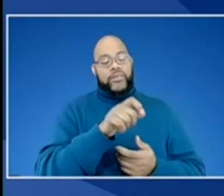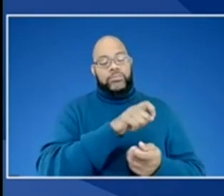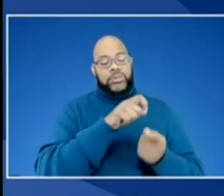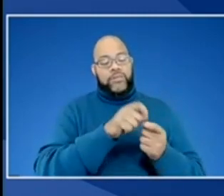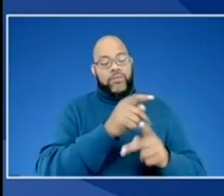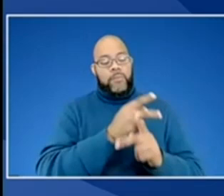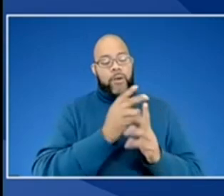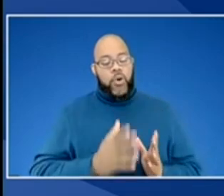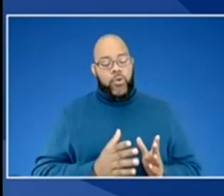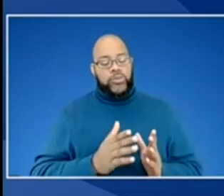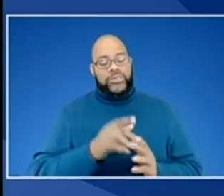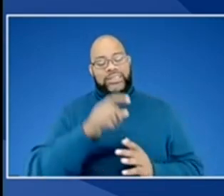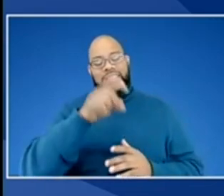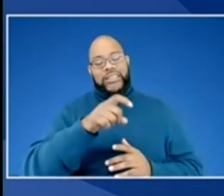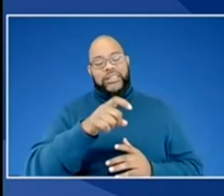necessary expenses?